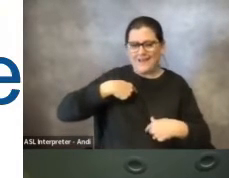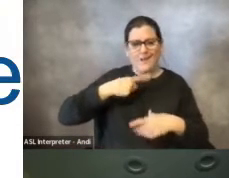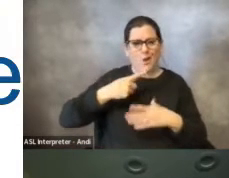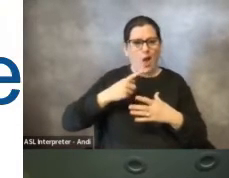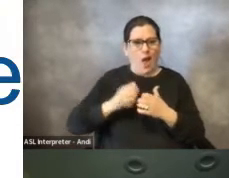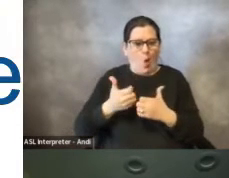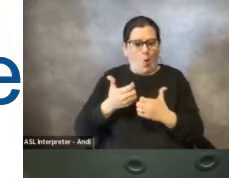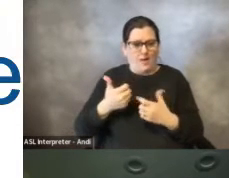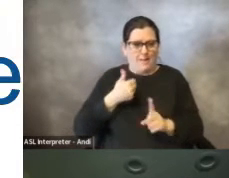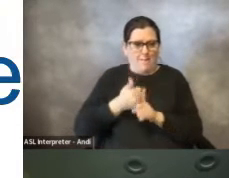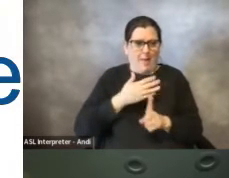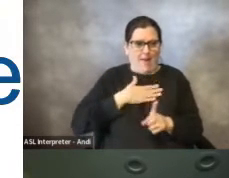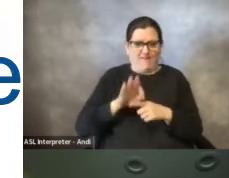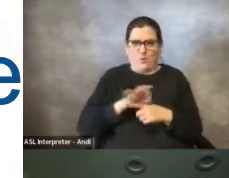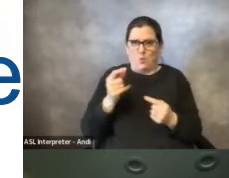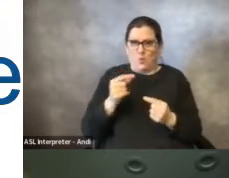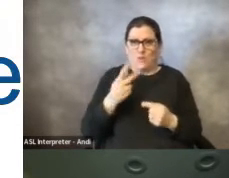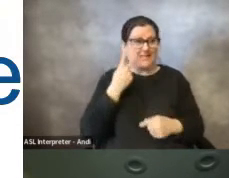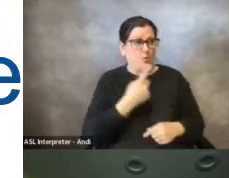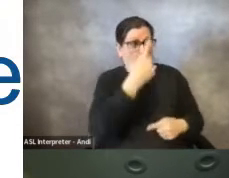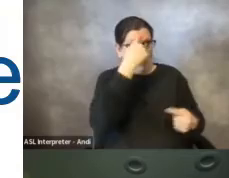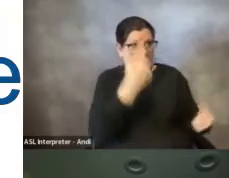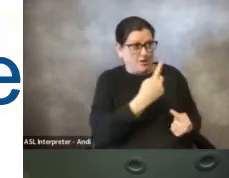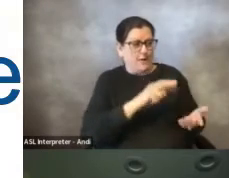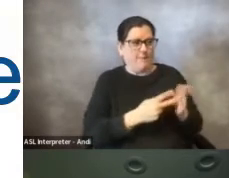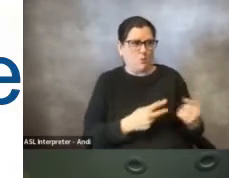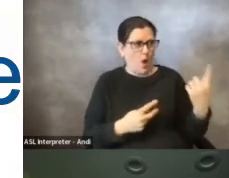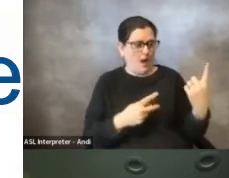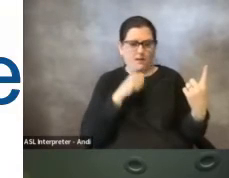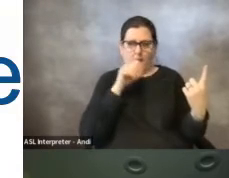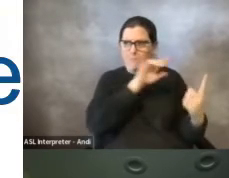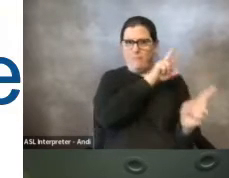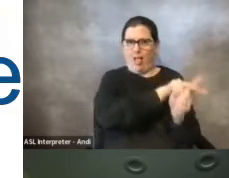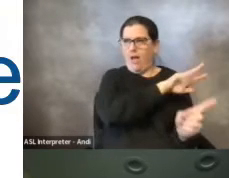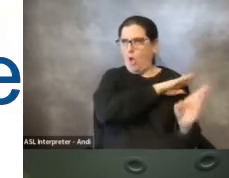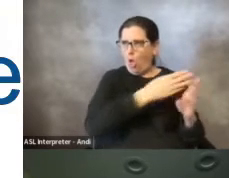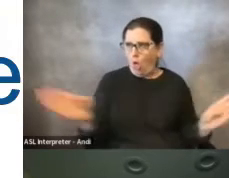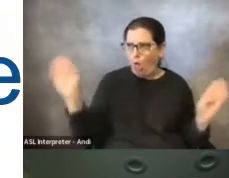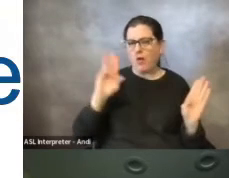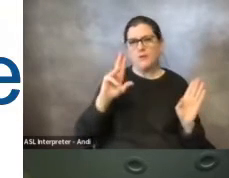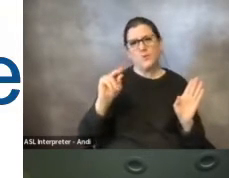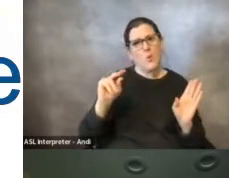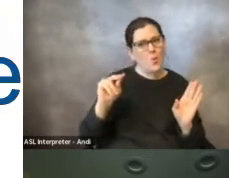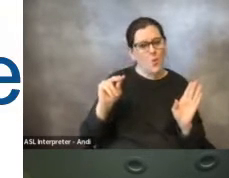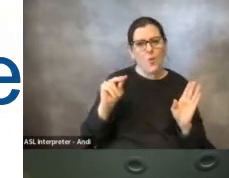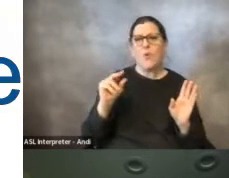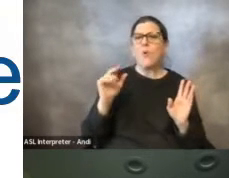right, because we know that saying, you've seen one brain injury, you see one brain injury, right. So, you know, it's okay, this is what I need.